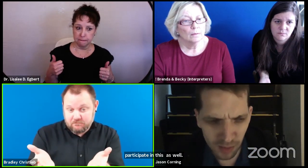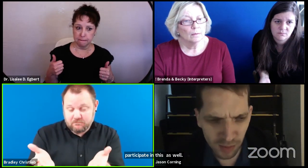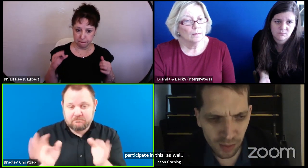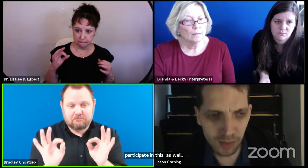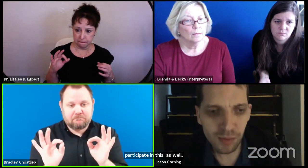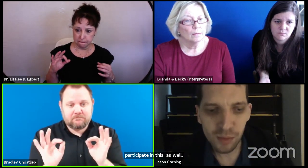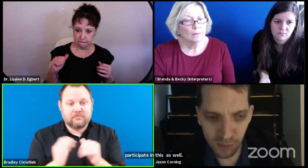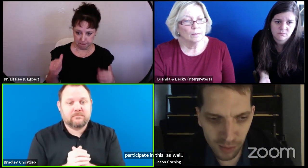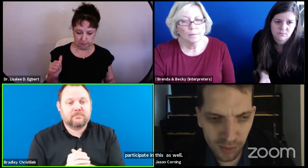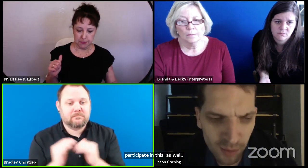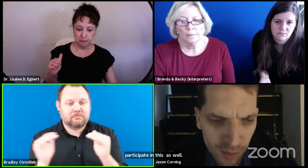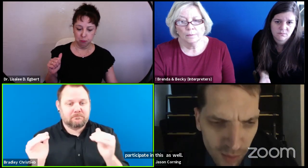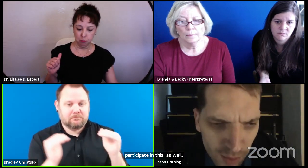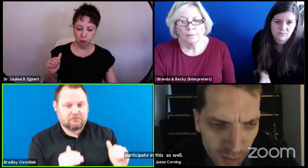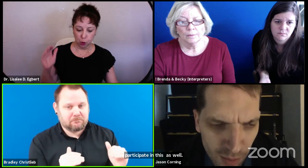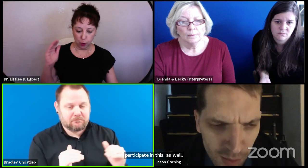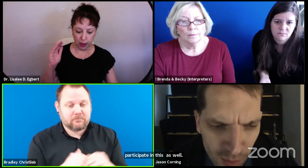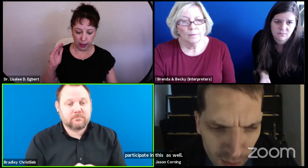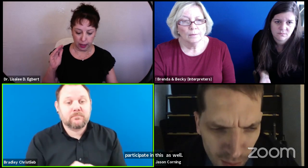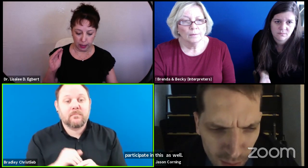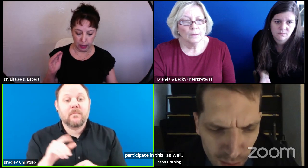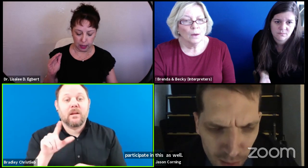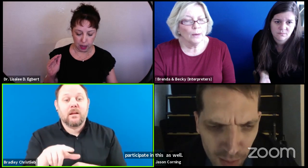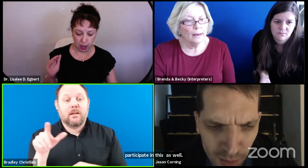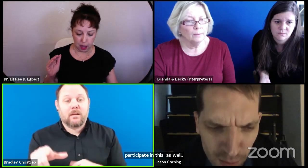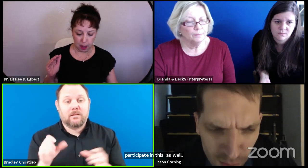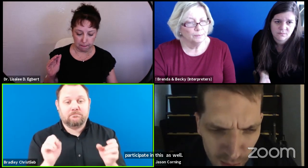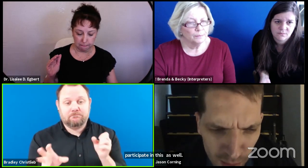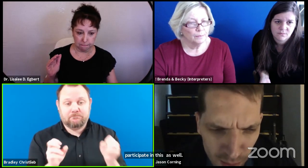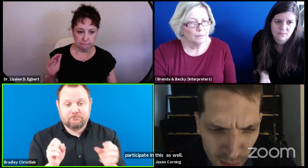Okay.